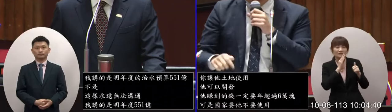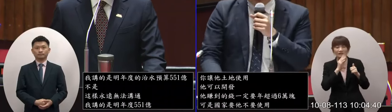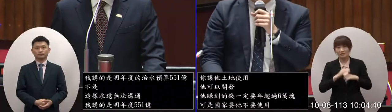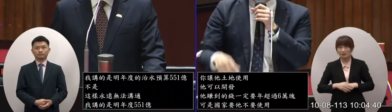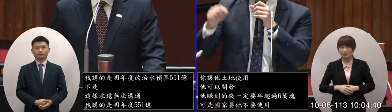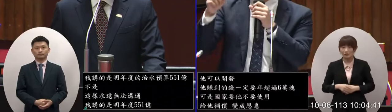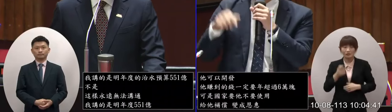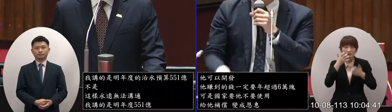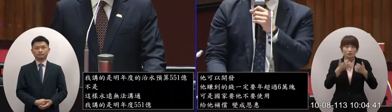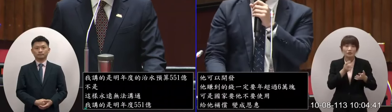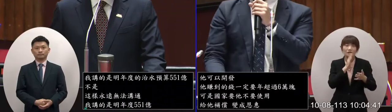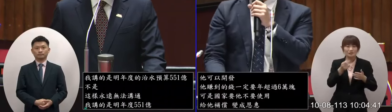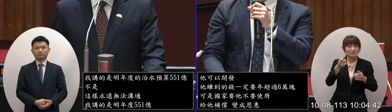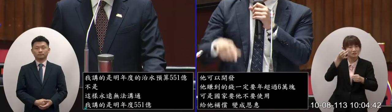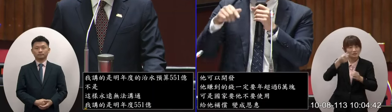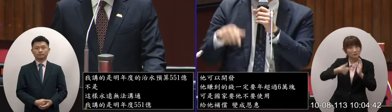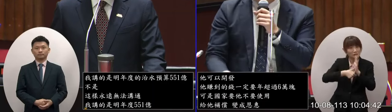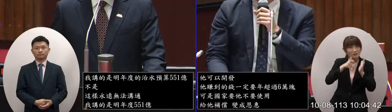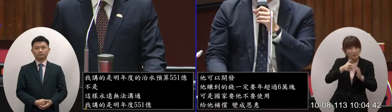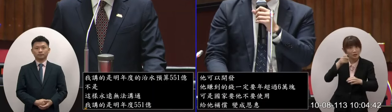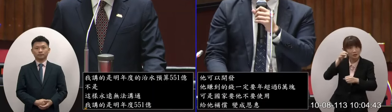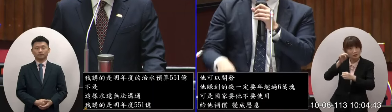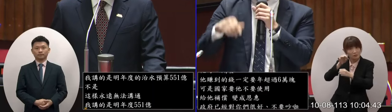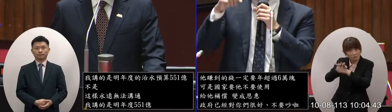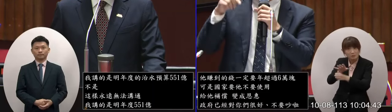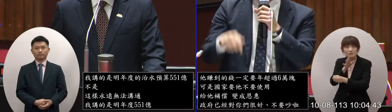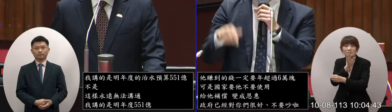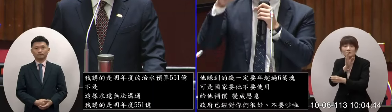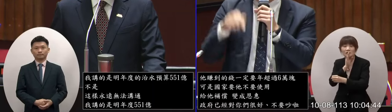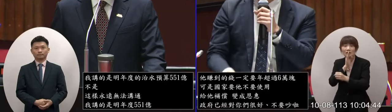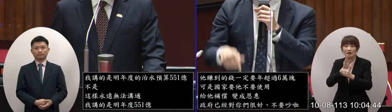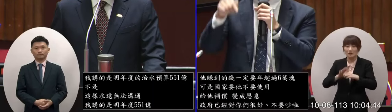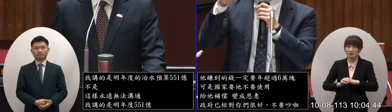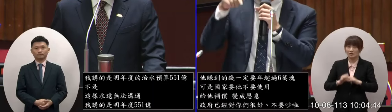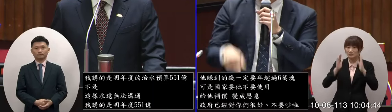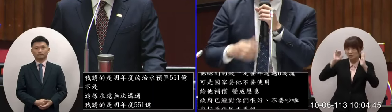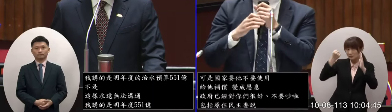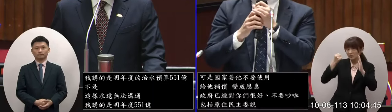The point is, this is compensation, this is justice , this is not Favor to oneself is not a favor.